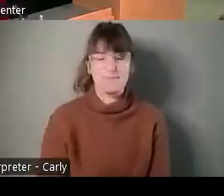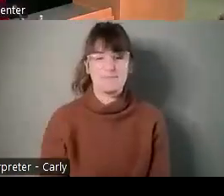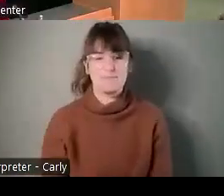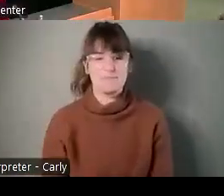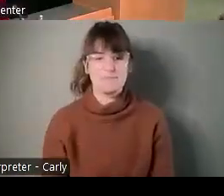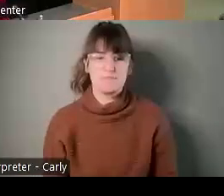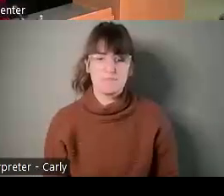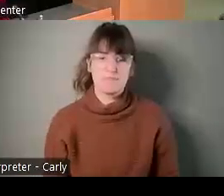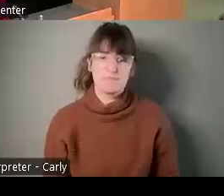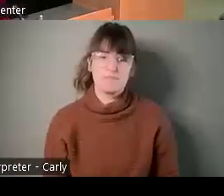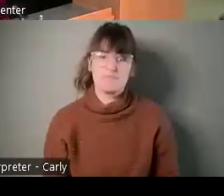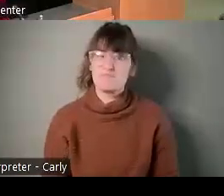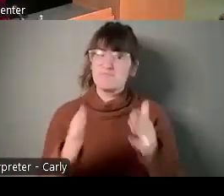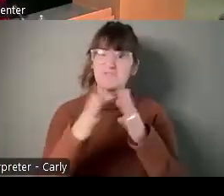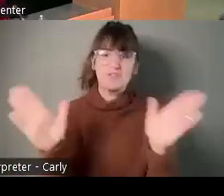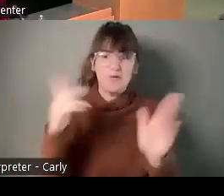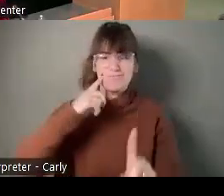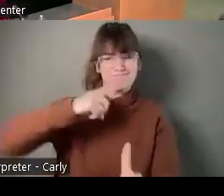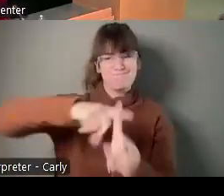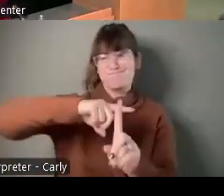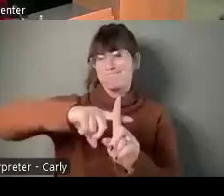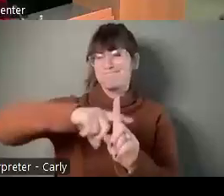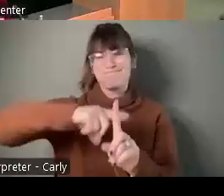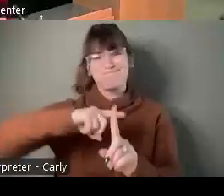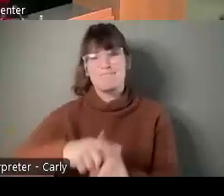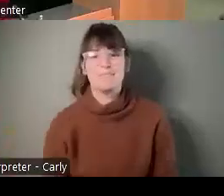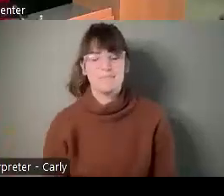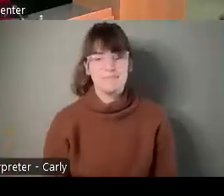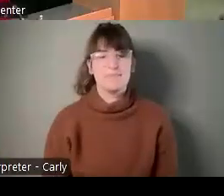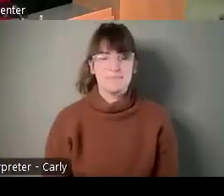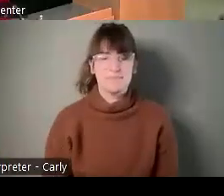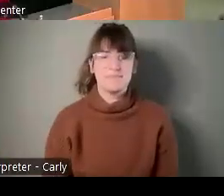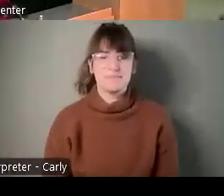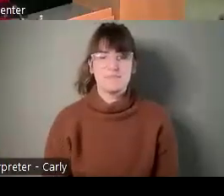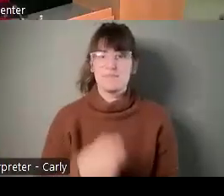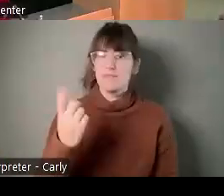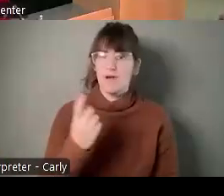so positive. When we first start talking about it with kids and families, we always ask most